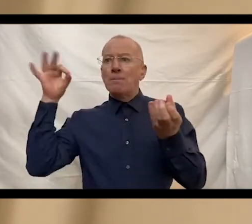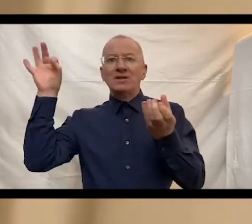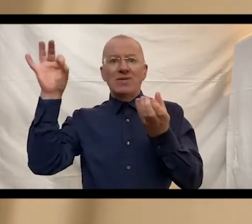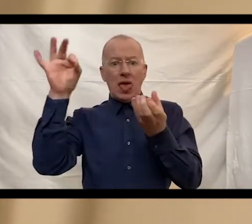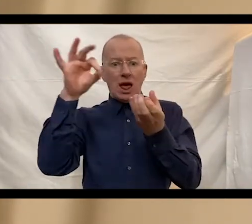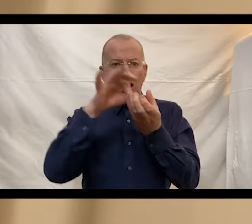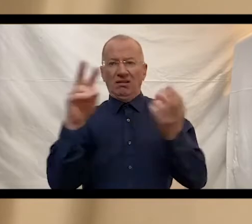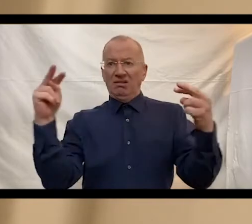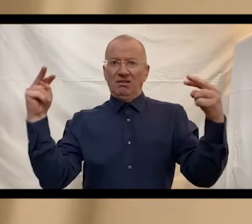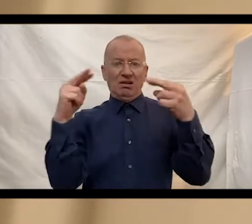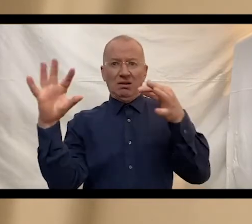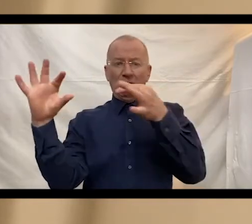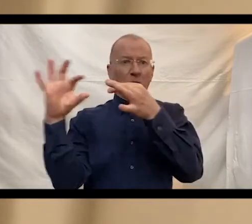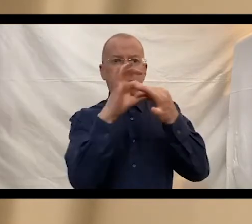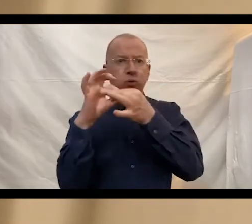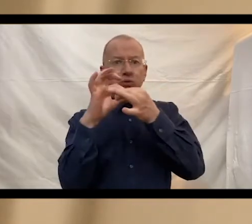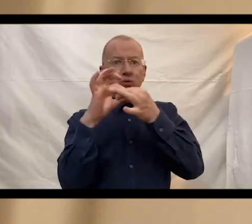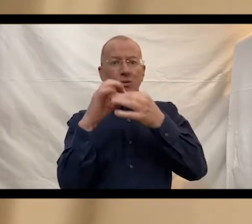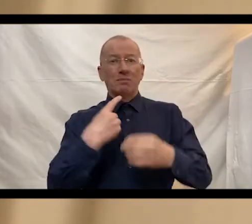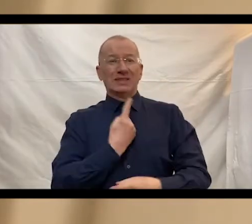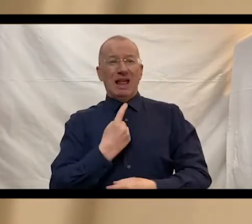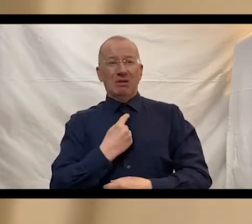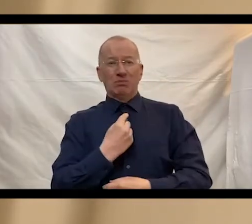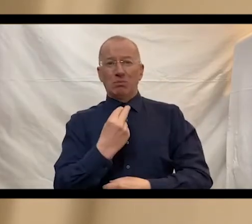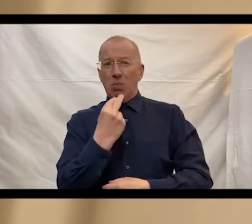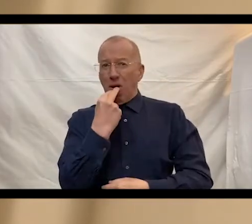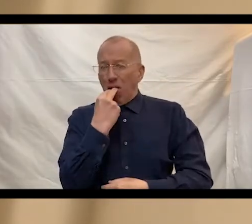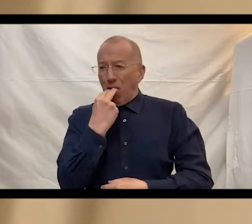like a butterfly landing on a rose. That’s gross, I said to myself.